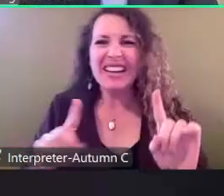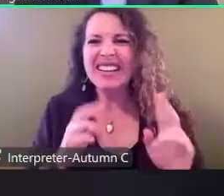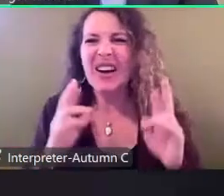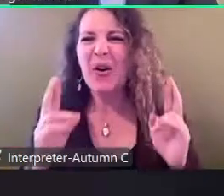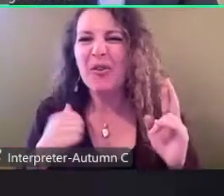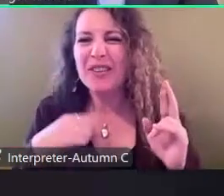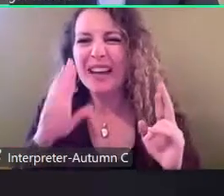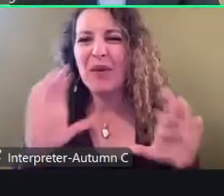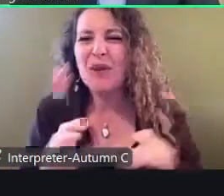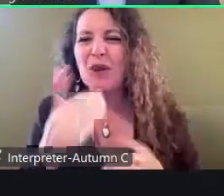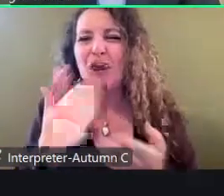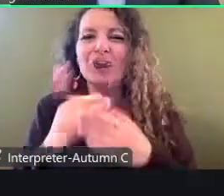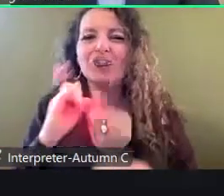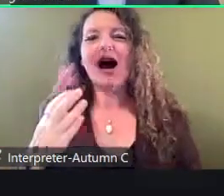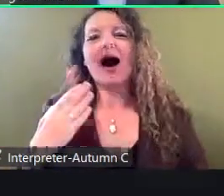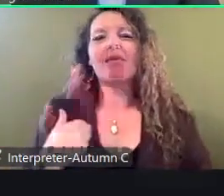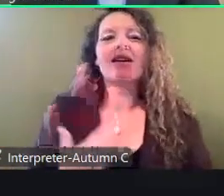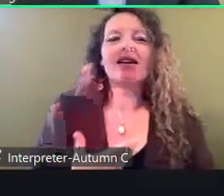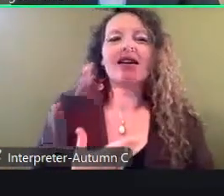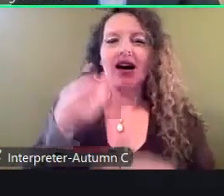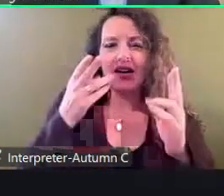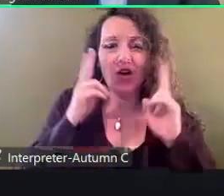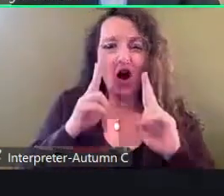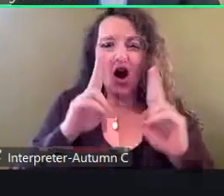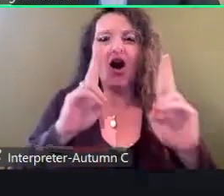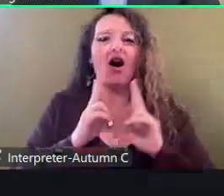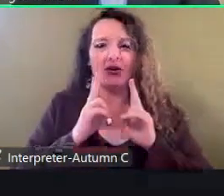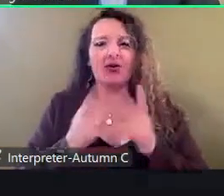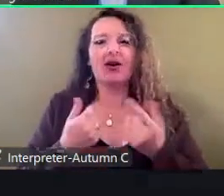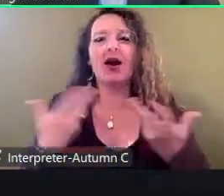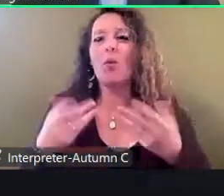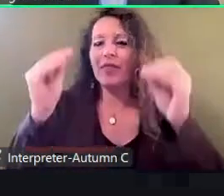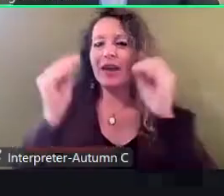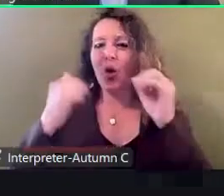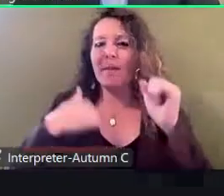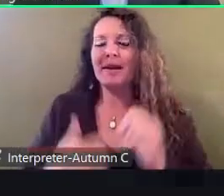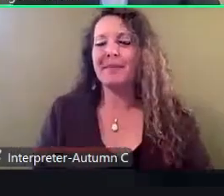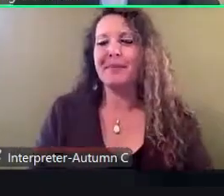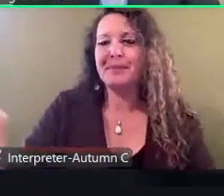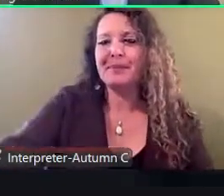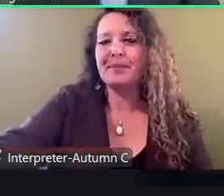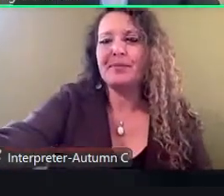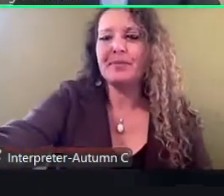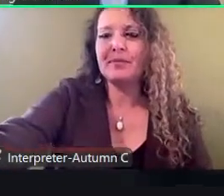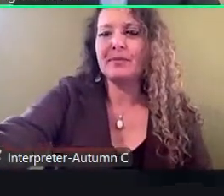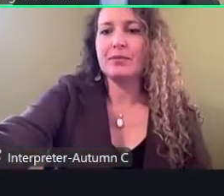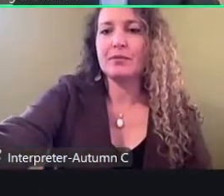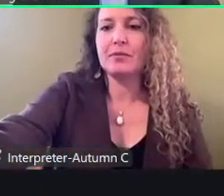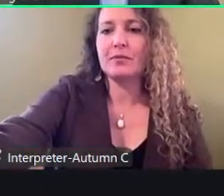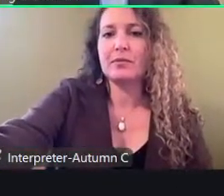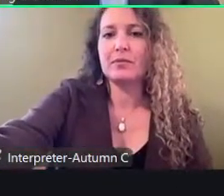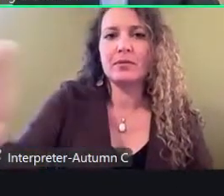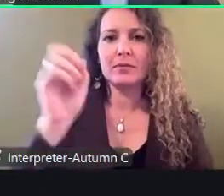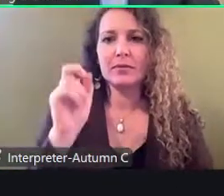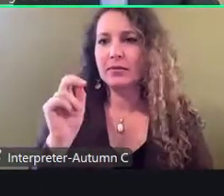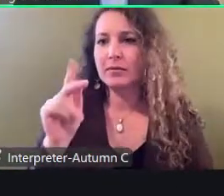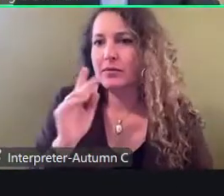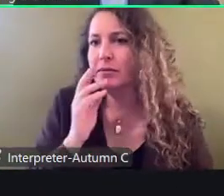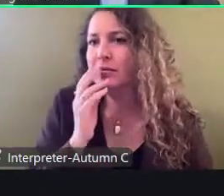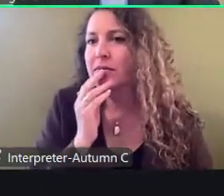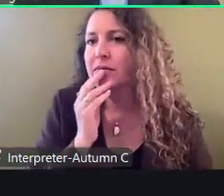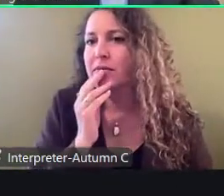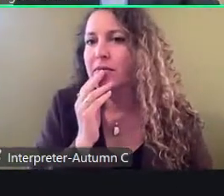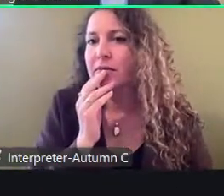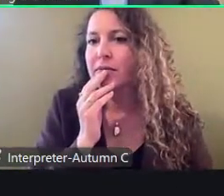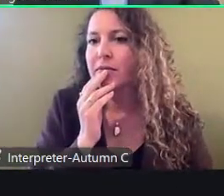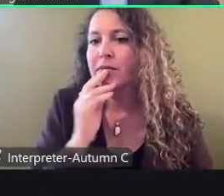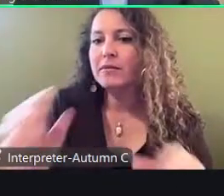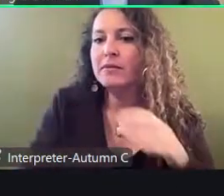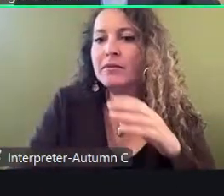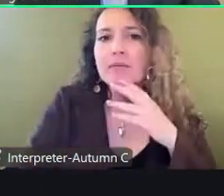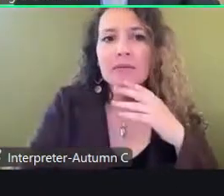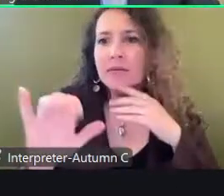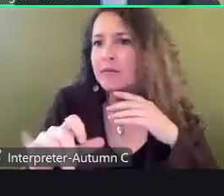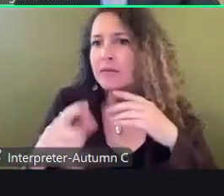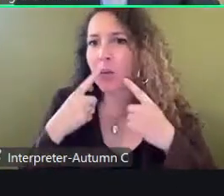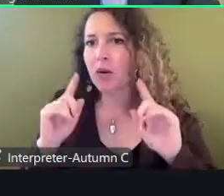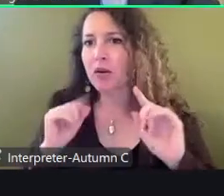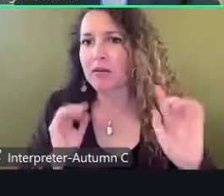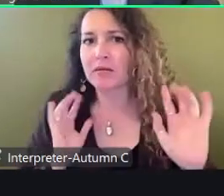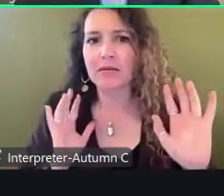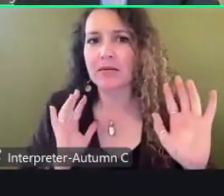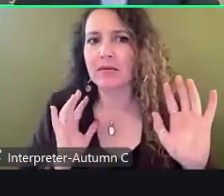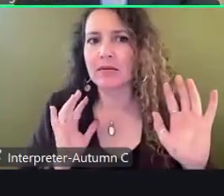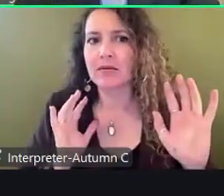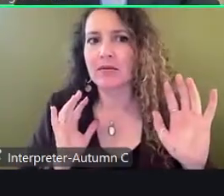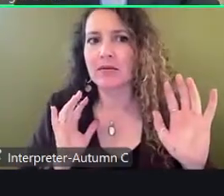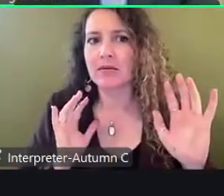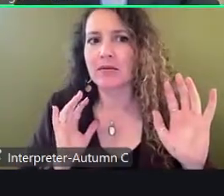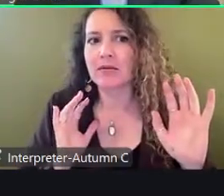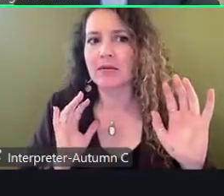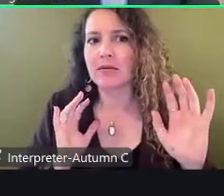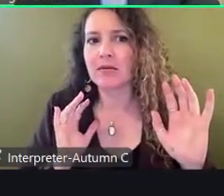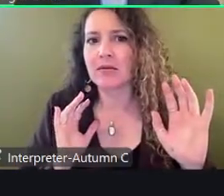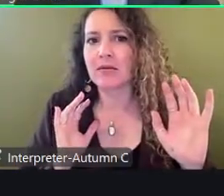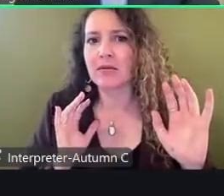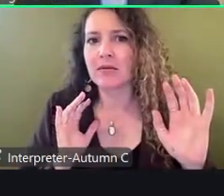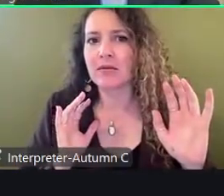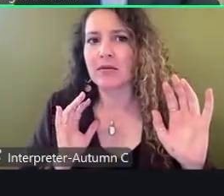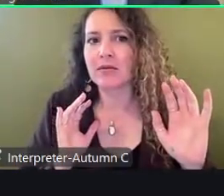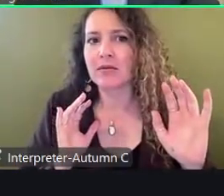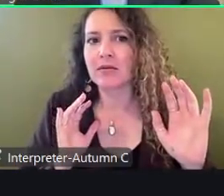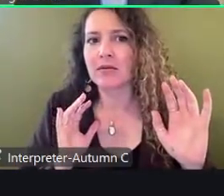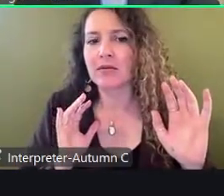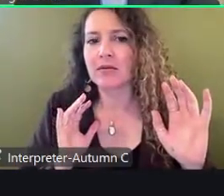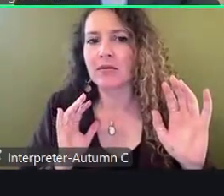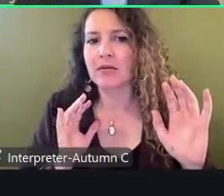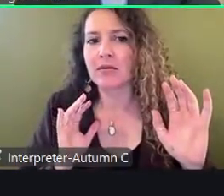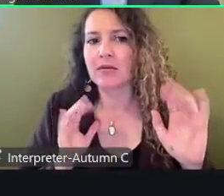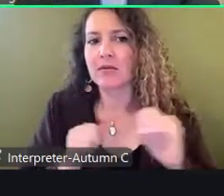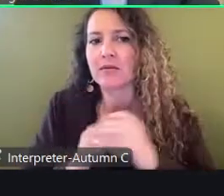I'm going to do a good job of of honoring what they taught me. Let's see. Okay. Did that work?